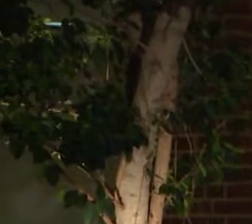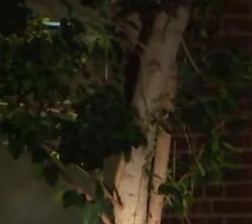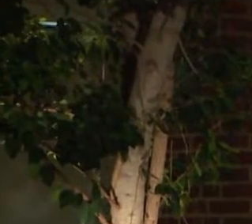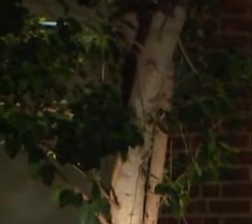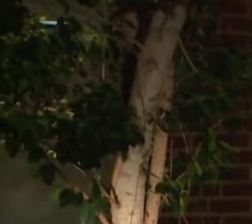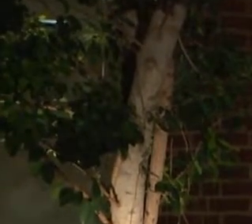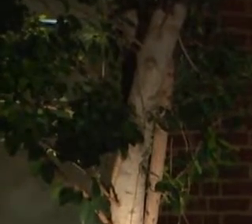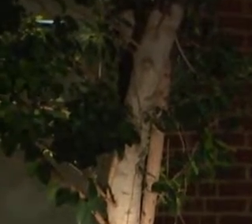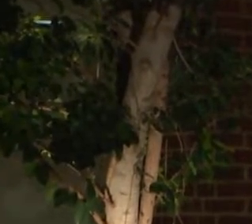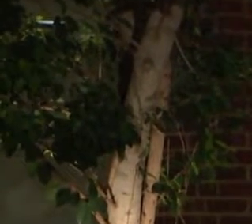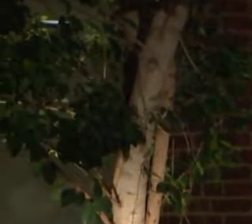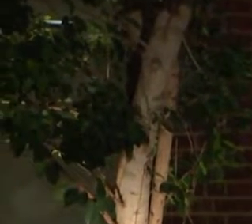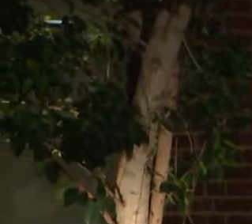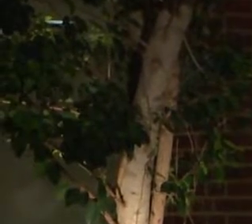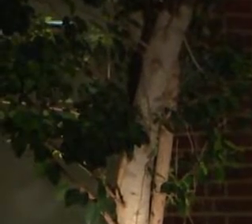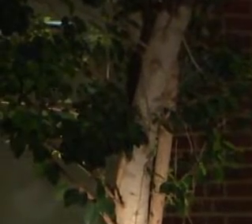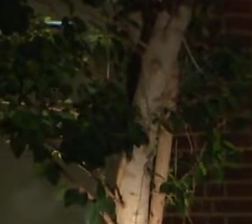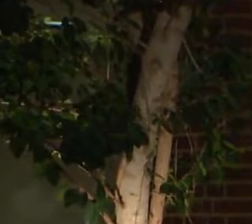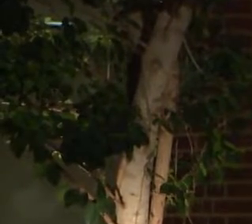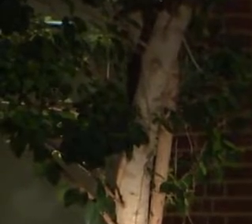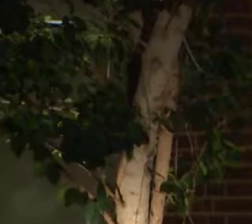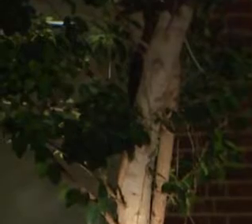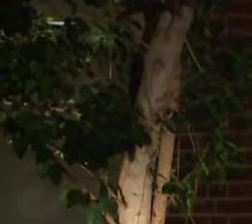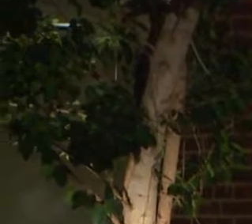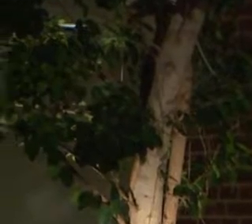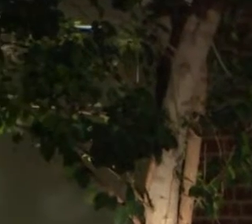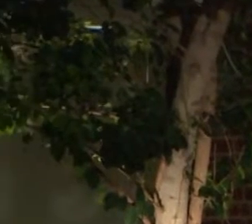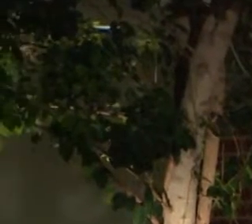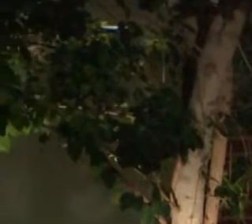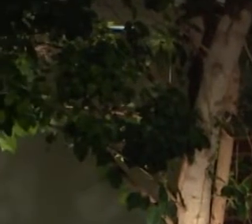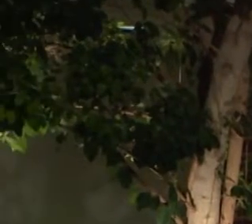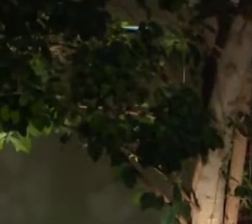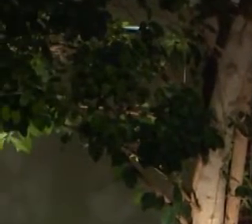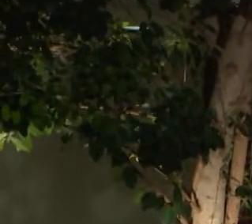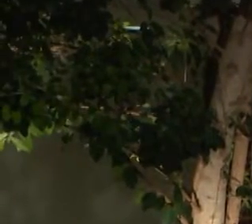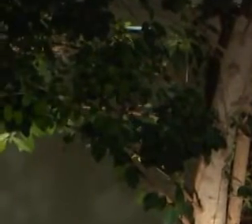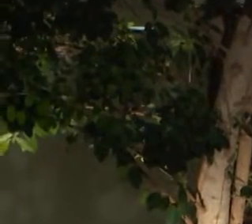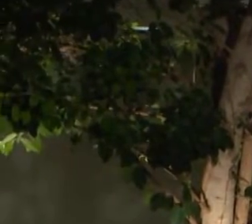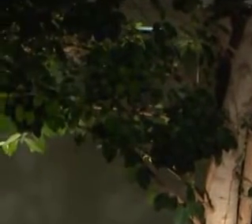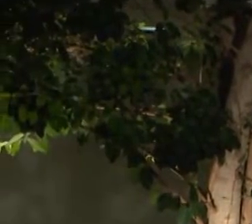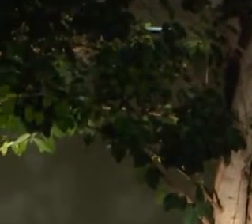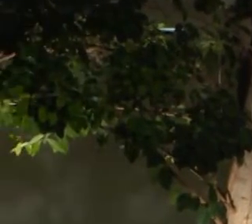MUCH ADVOCACY WE HAVE FOR EDUCATION. BUT I ALSO WANTED TO JUST ACKNOWLEDGE THAT WE ARE MAKING